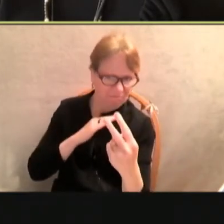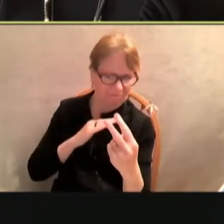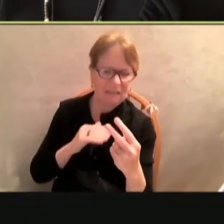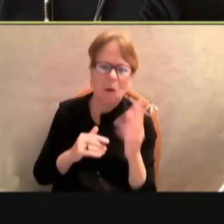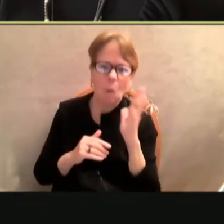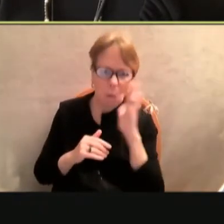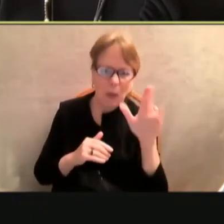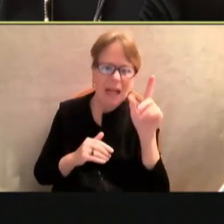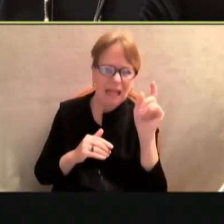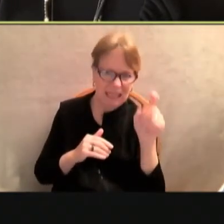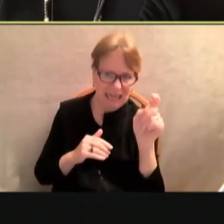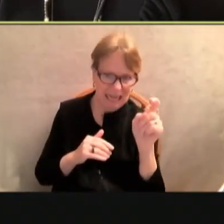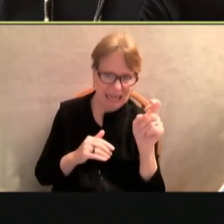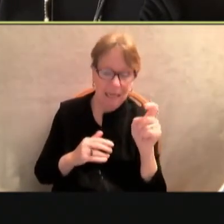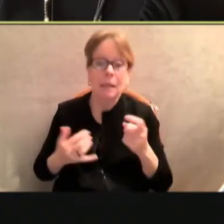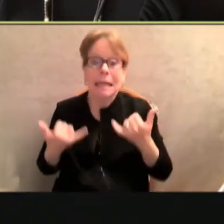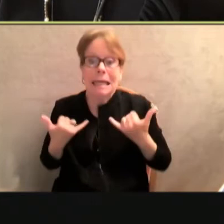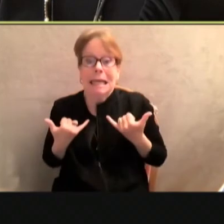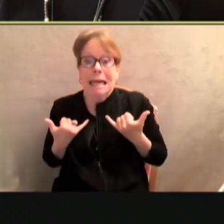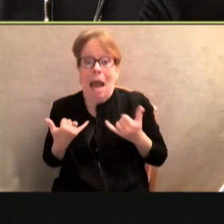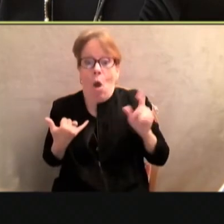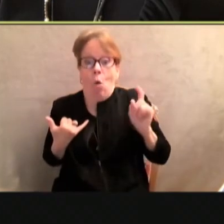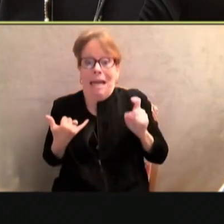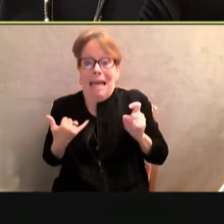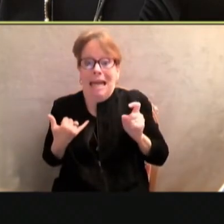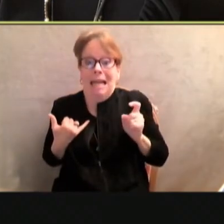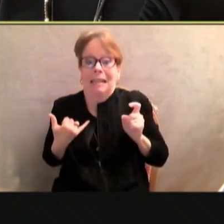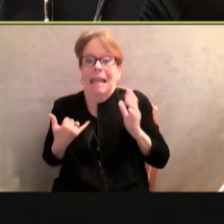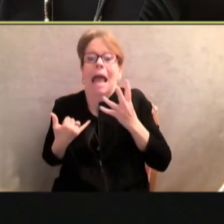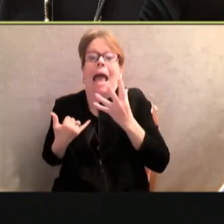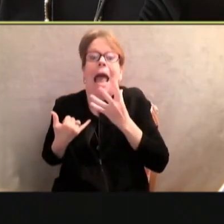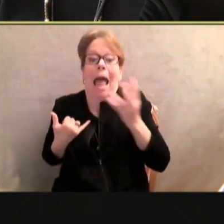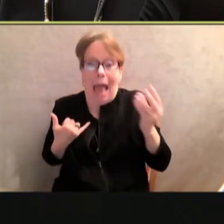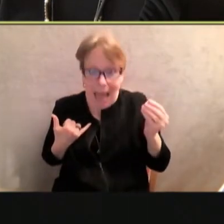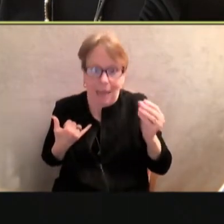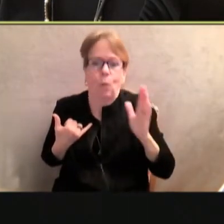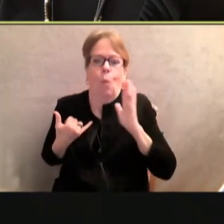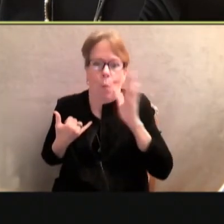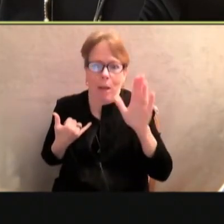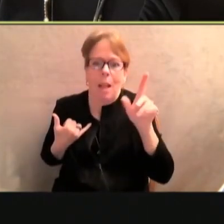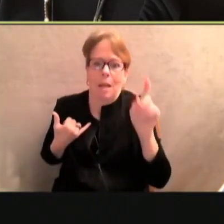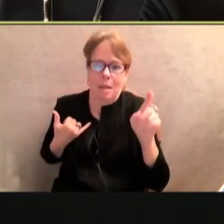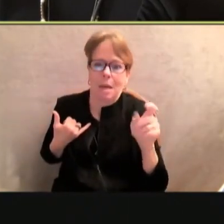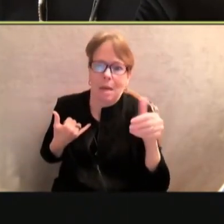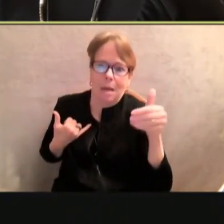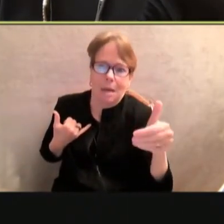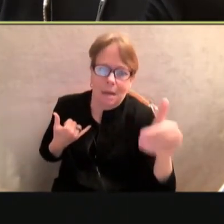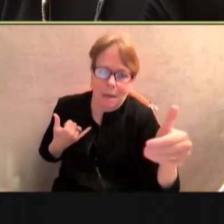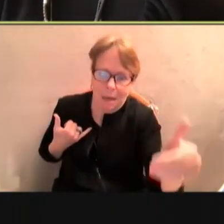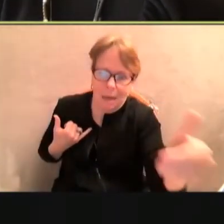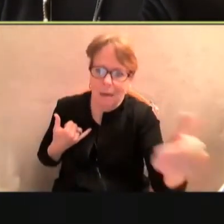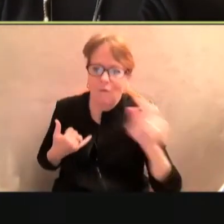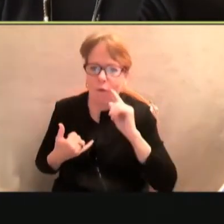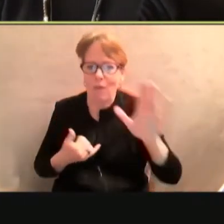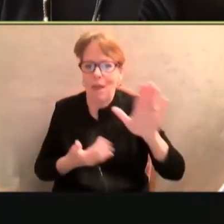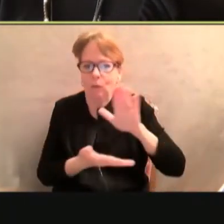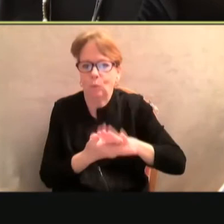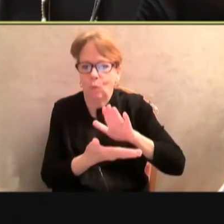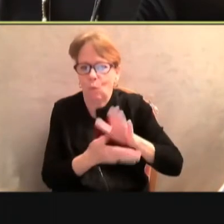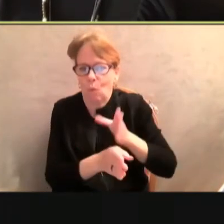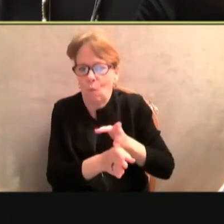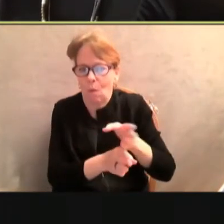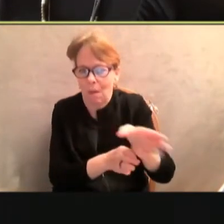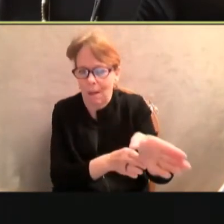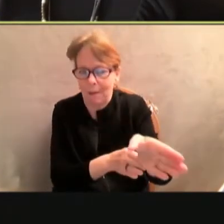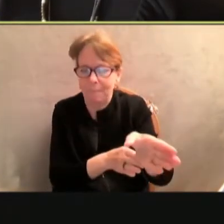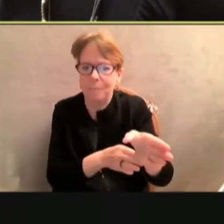proceeds along their medical, education and career just because constantly going back